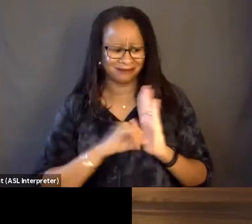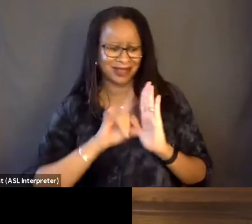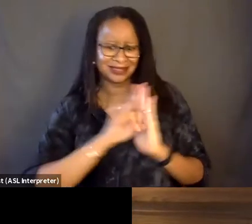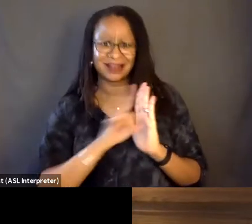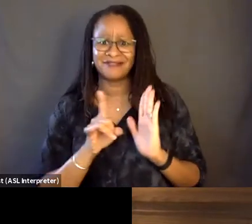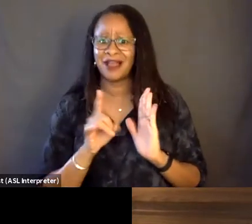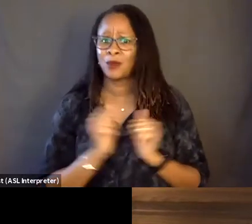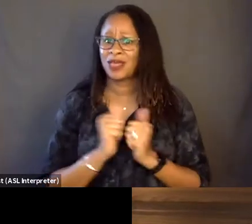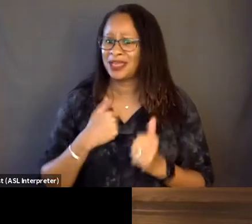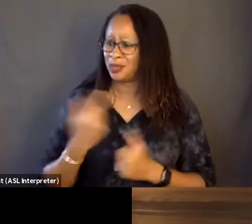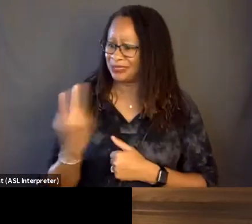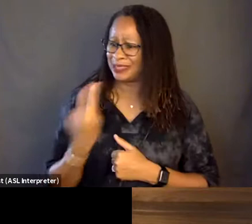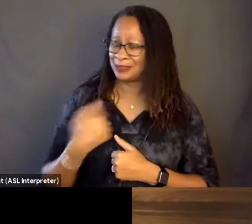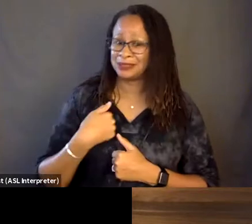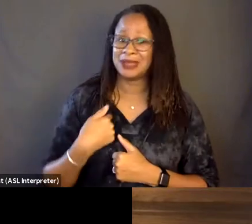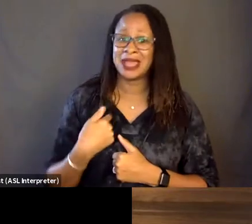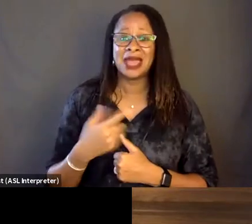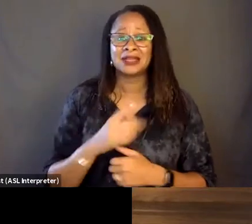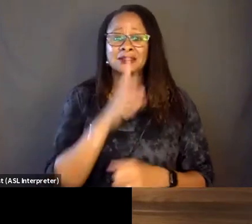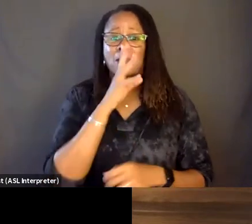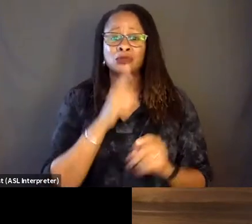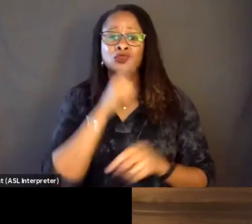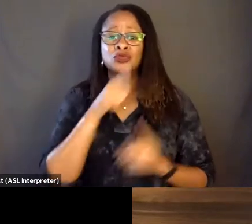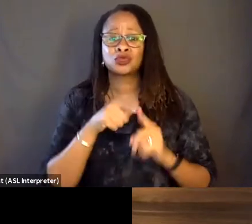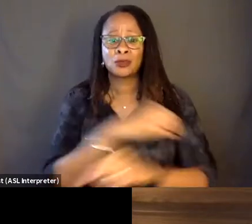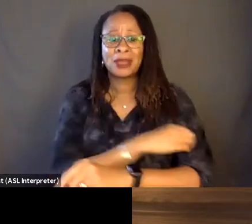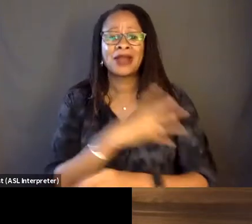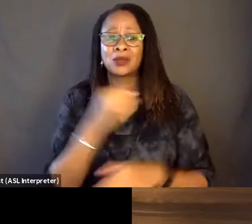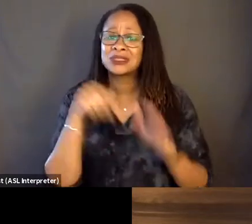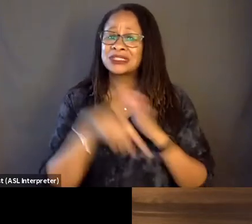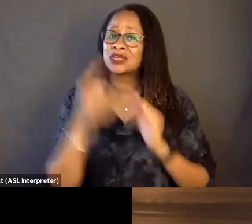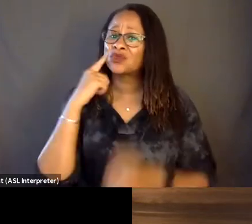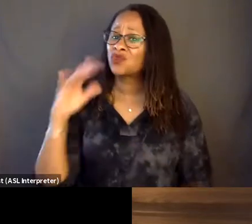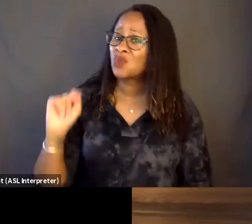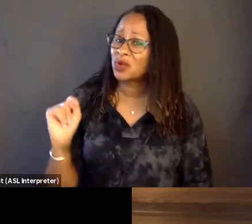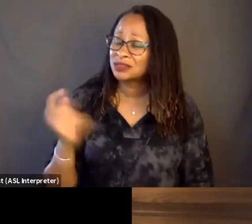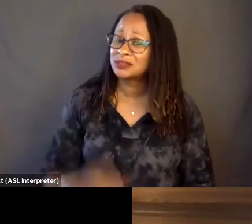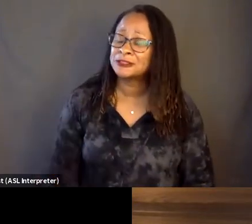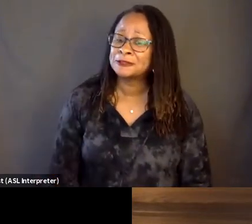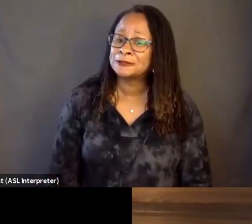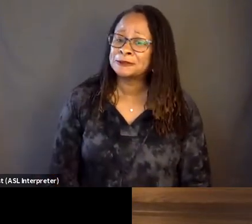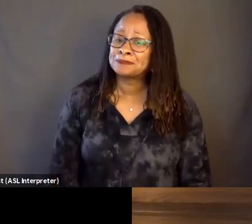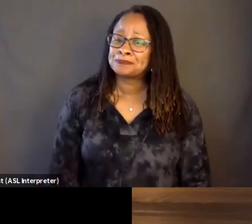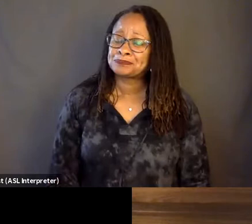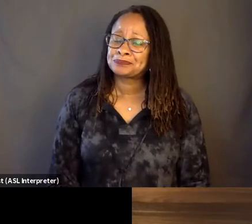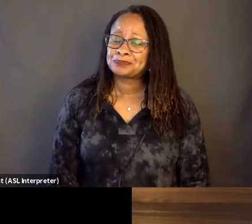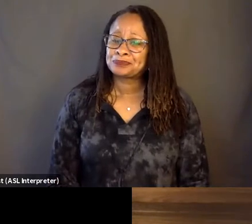He spoke truth to power and got killed for it. Did he not realize that he was in danger